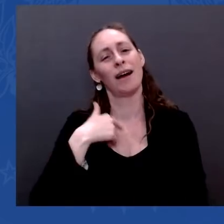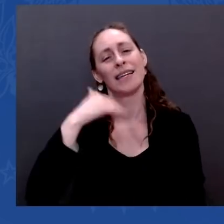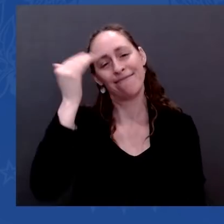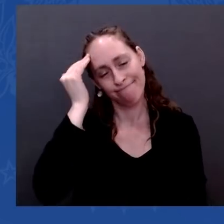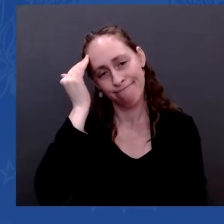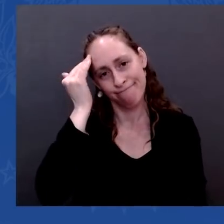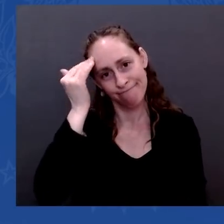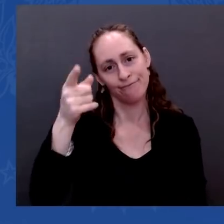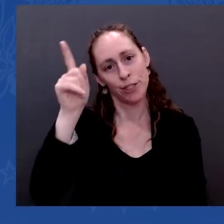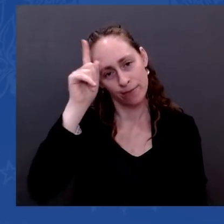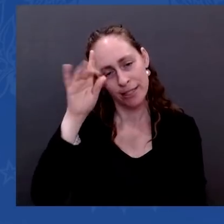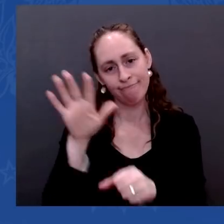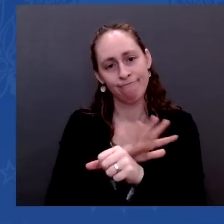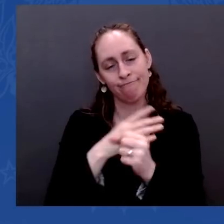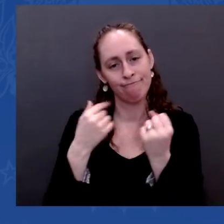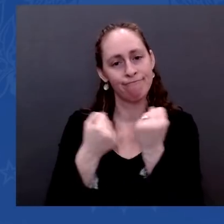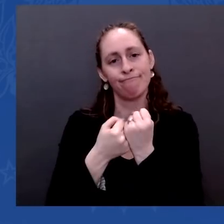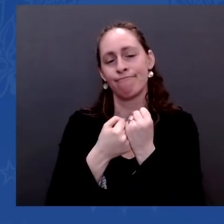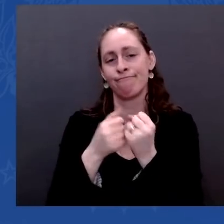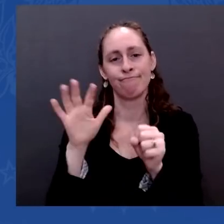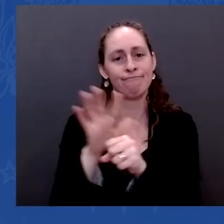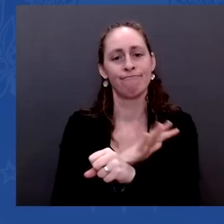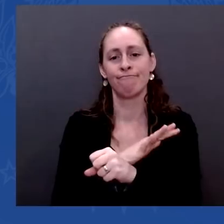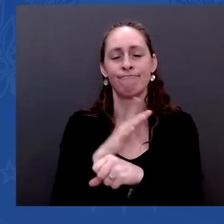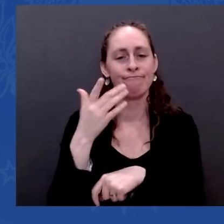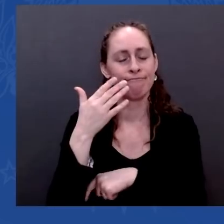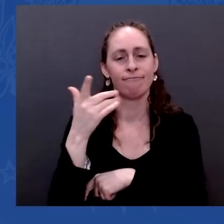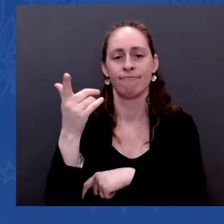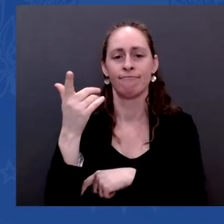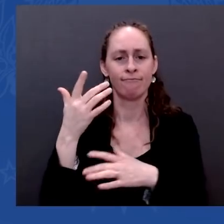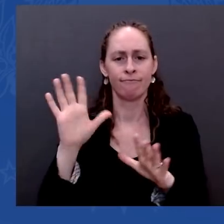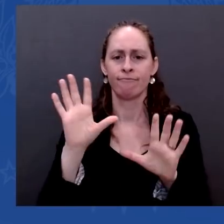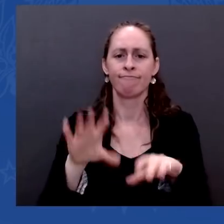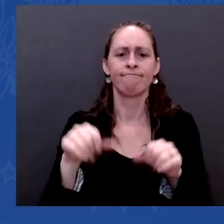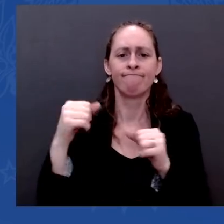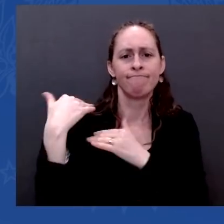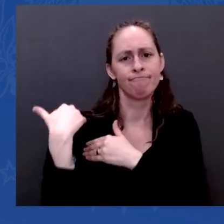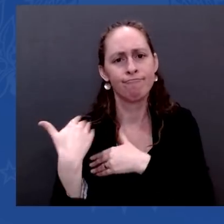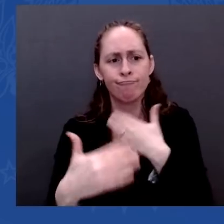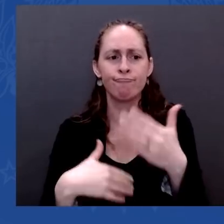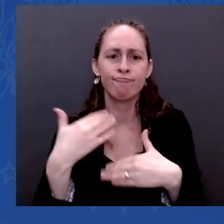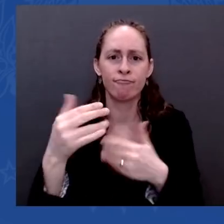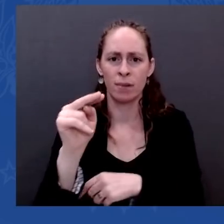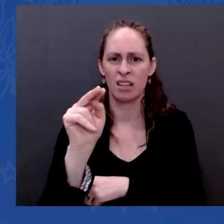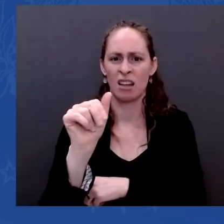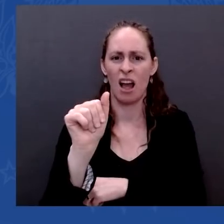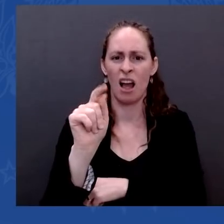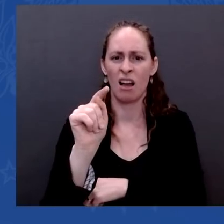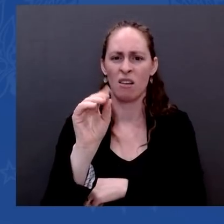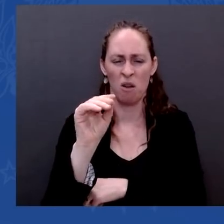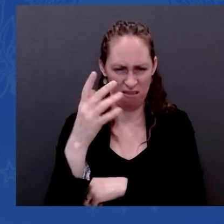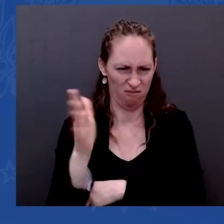Number two, the notion that Nord Stream T [sic] would go -- Nord Stream 2 would go forward